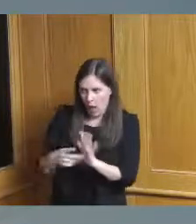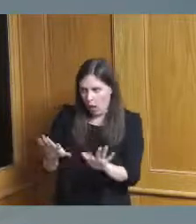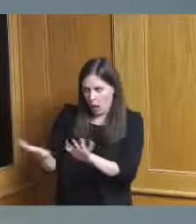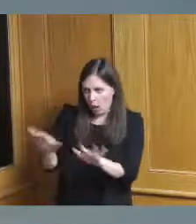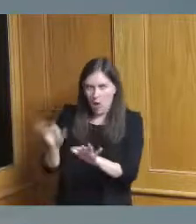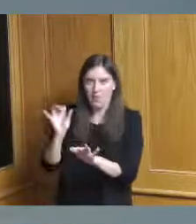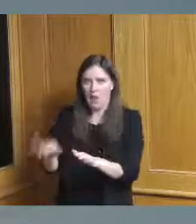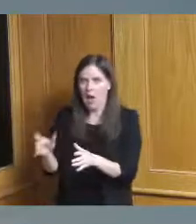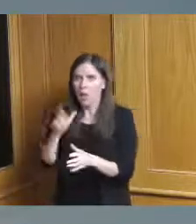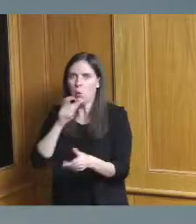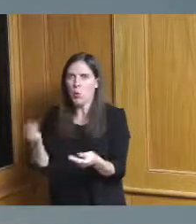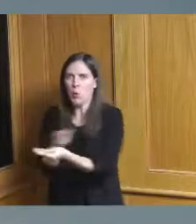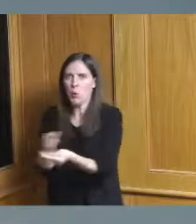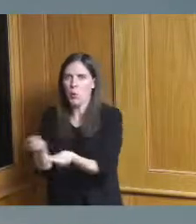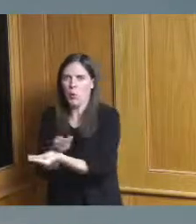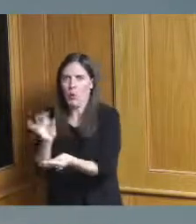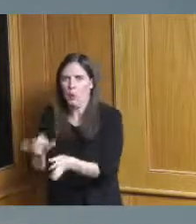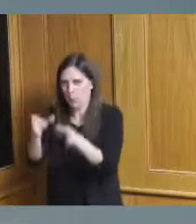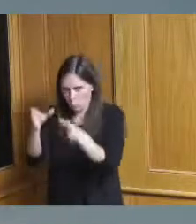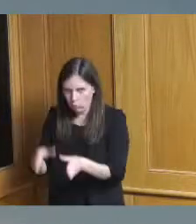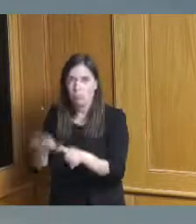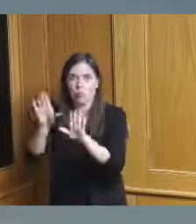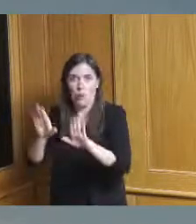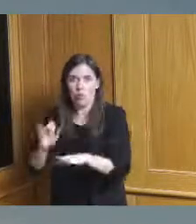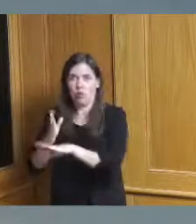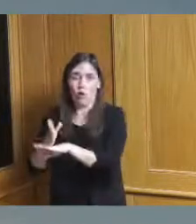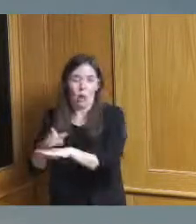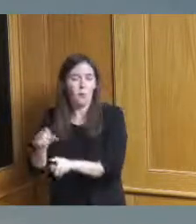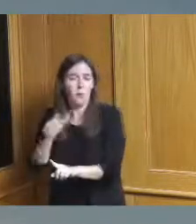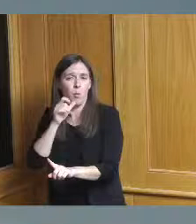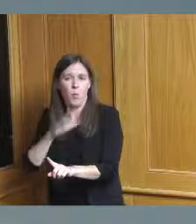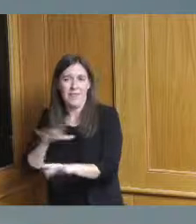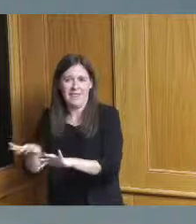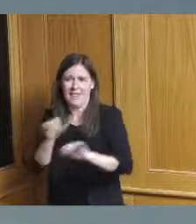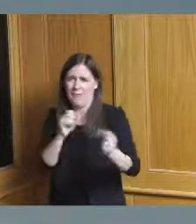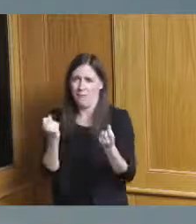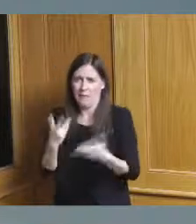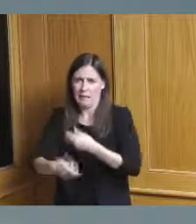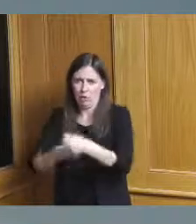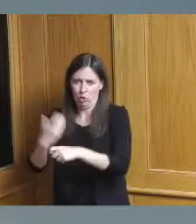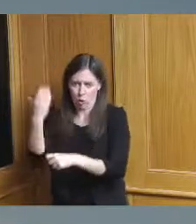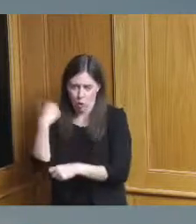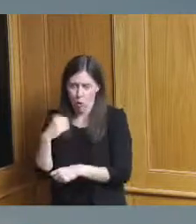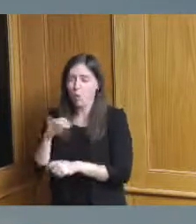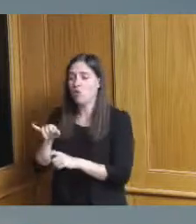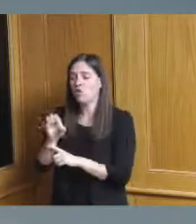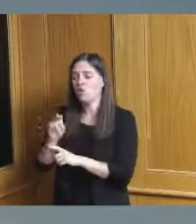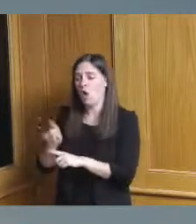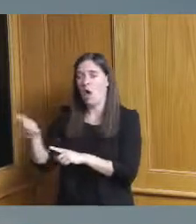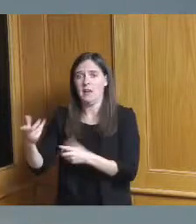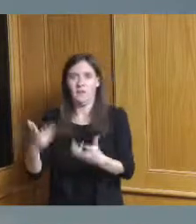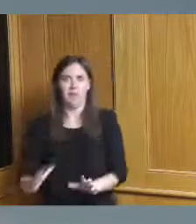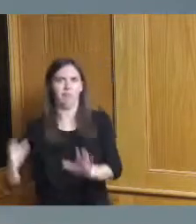a great job at that when she left years ago john essentially assumed those duties so in